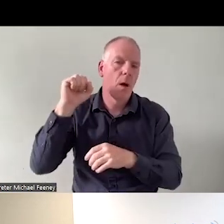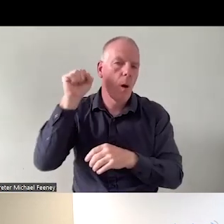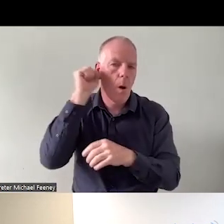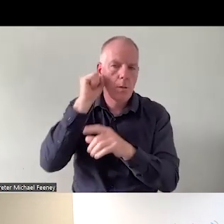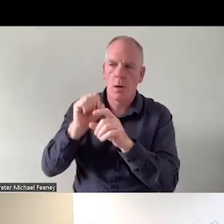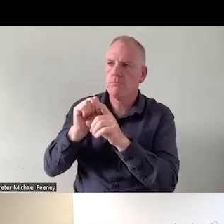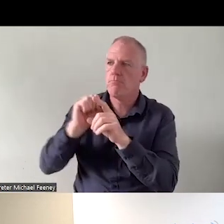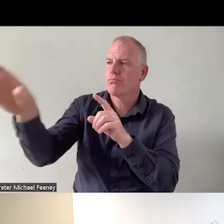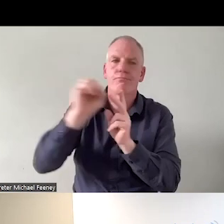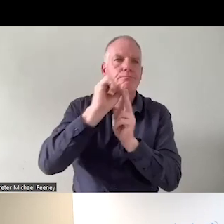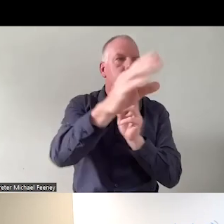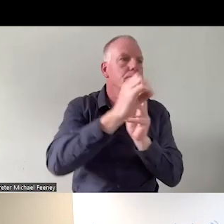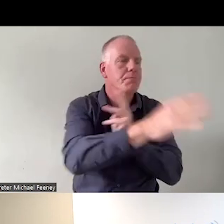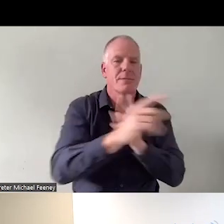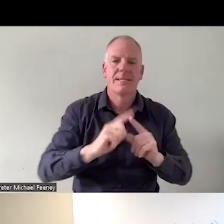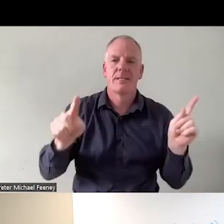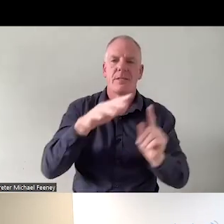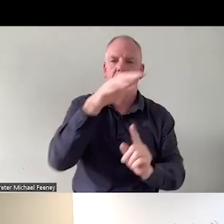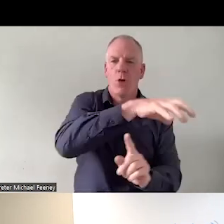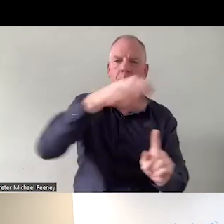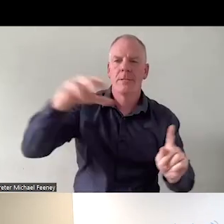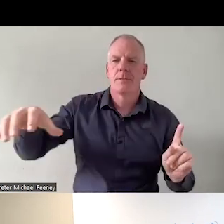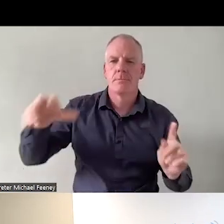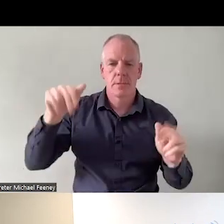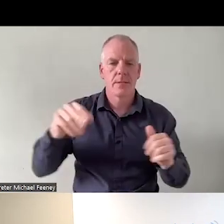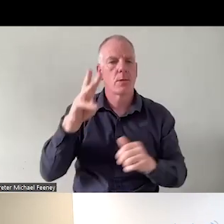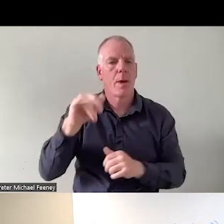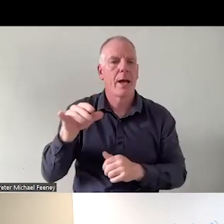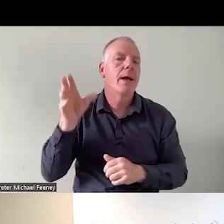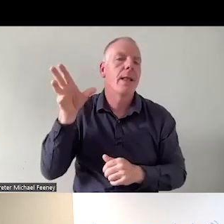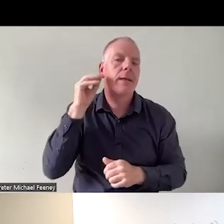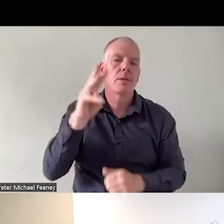That's really where ListenWIFI starts to come into its own.